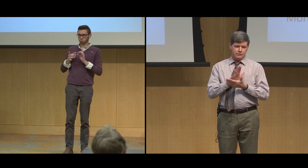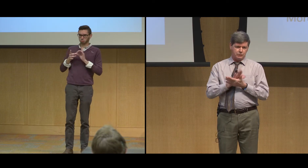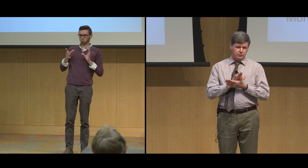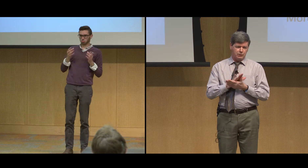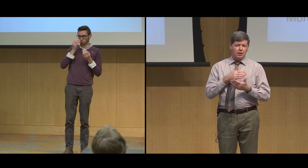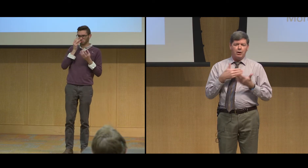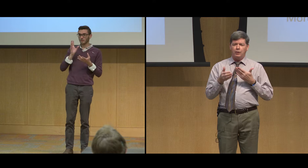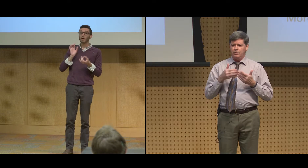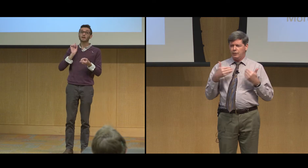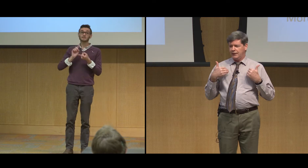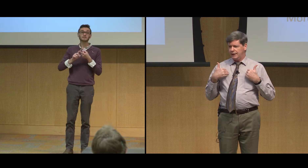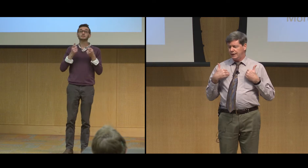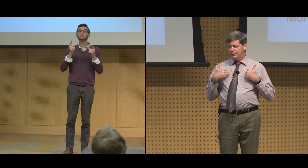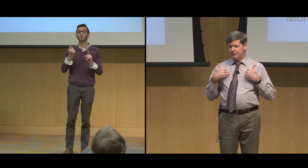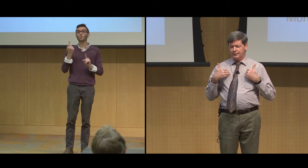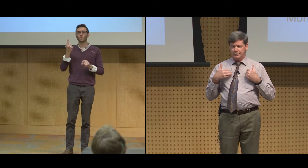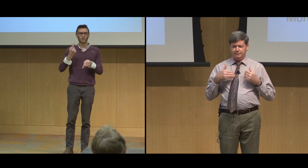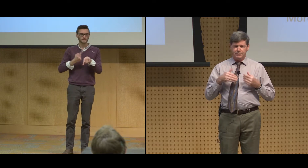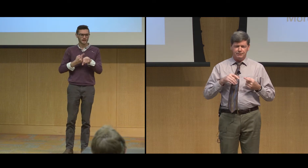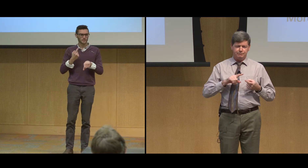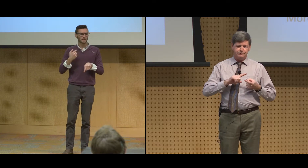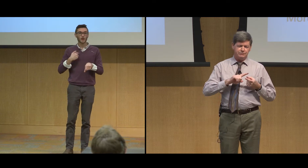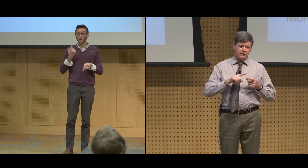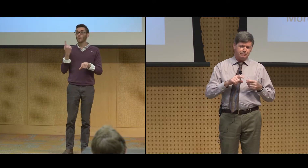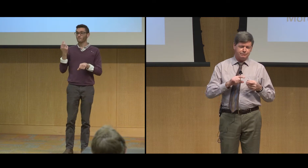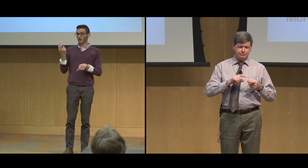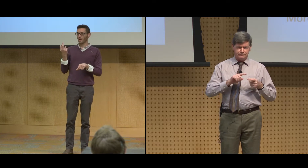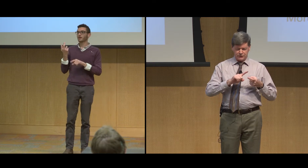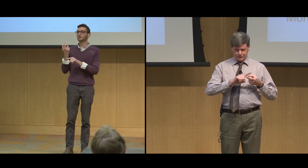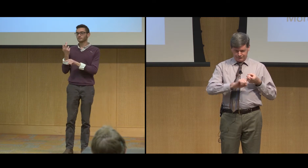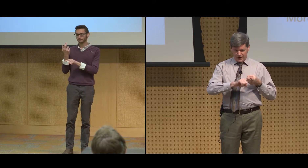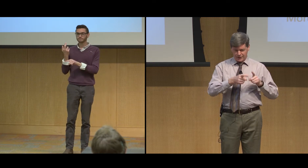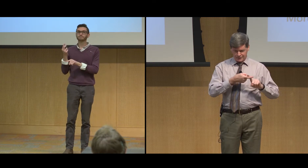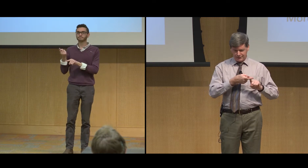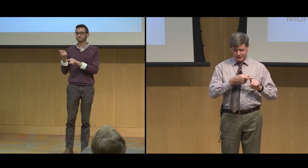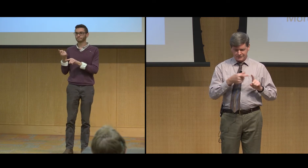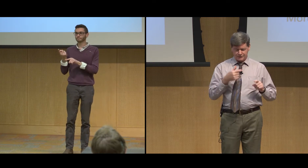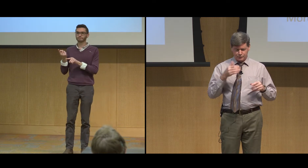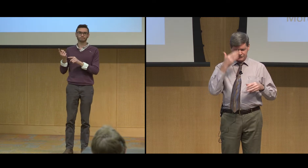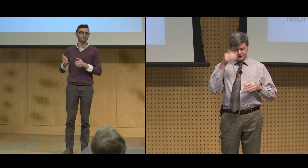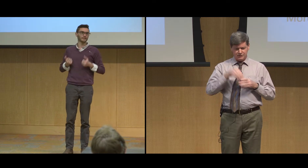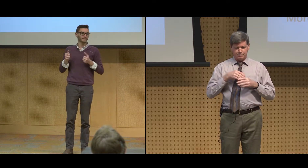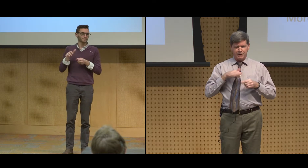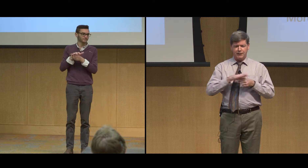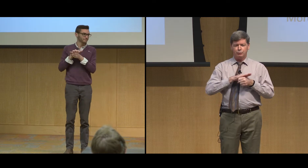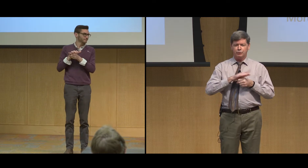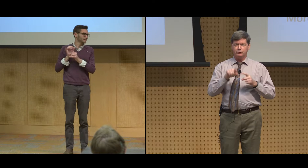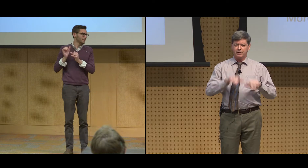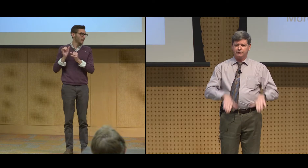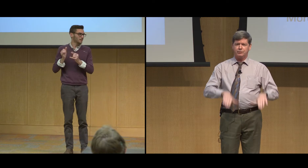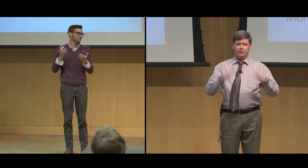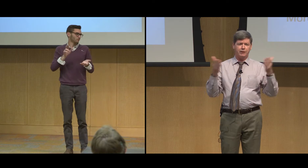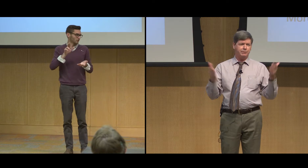although I had a--a--a friend that was in my neighborhood when I was growing up here in Rochester